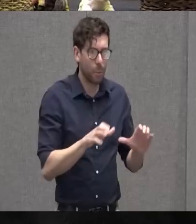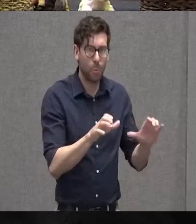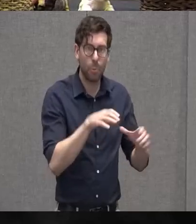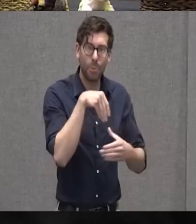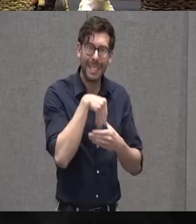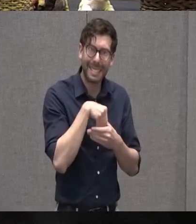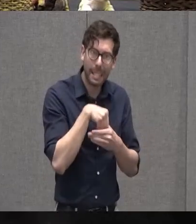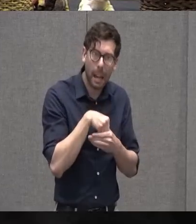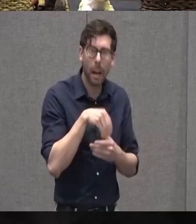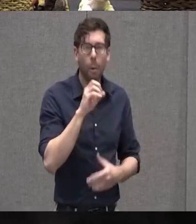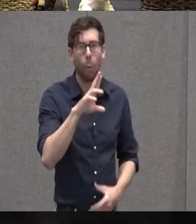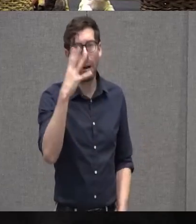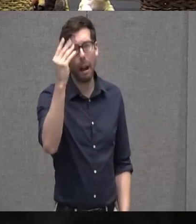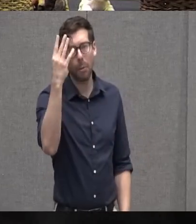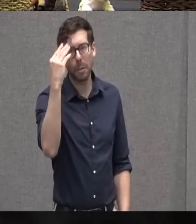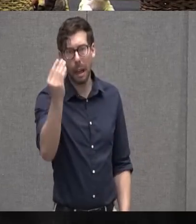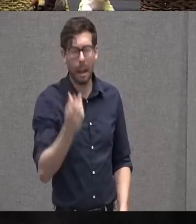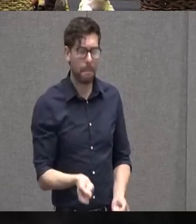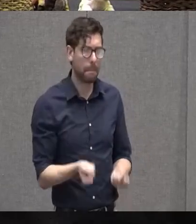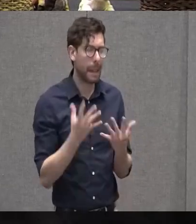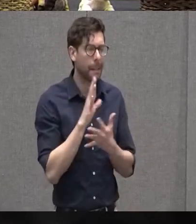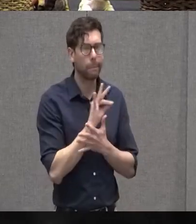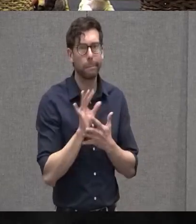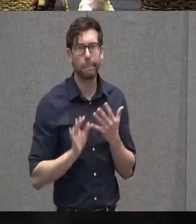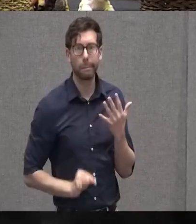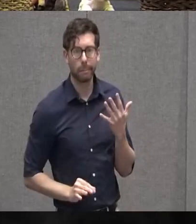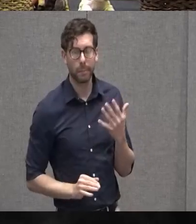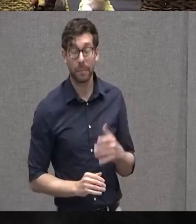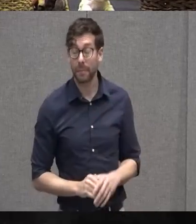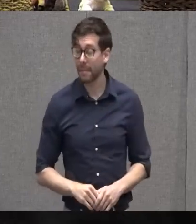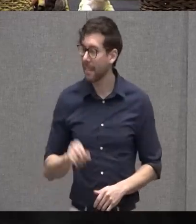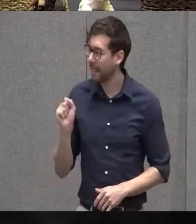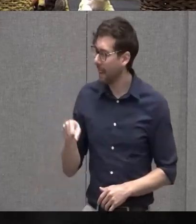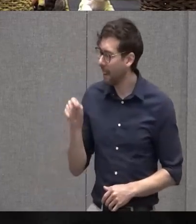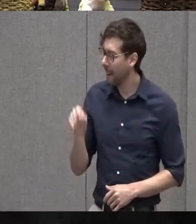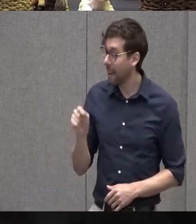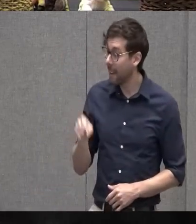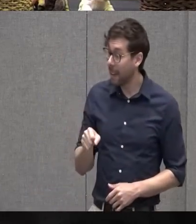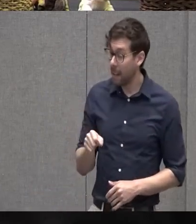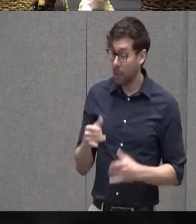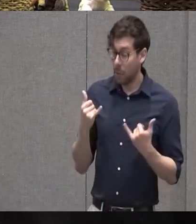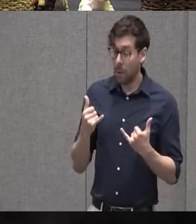Yes, definitely. - Yeah. Now to add some math, what I'm gonna do Miss Linda